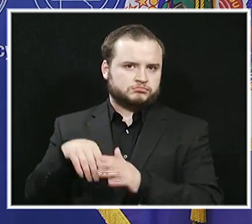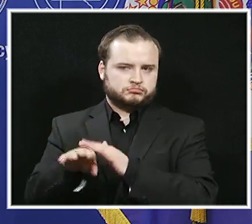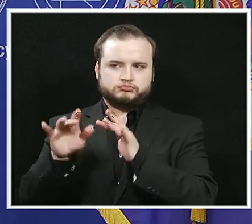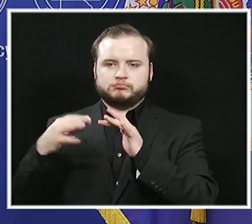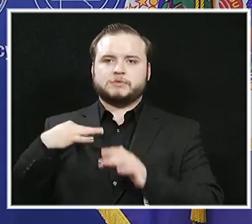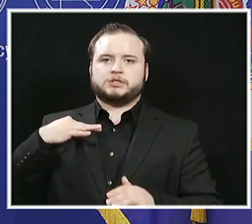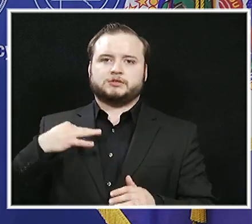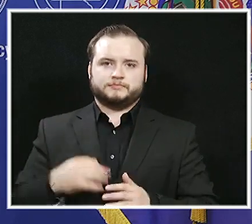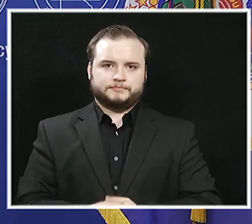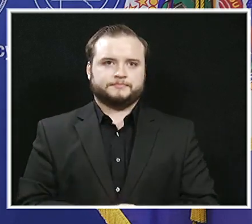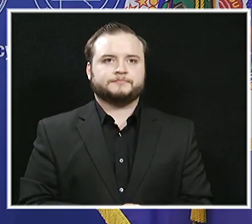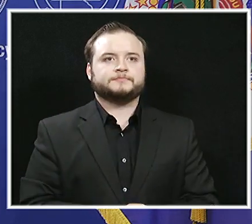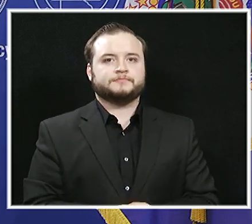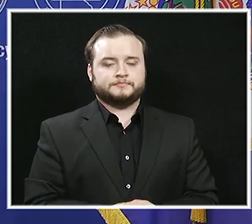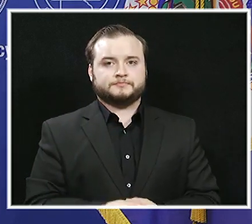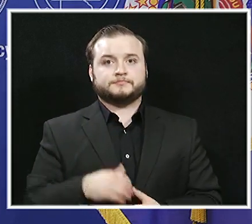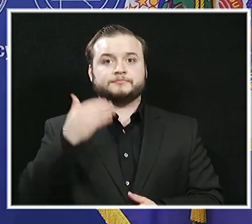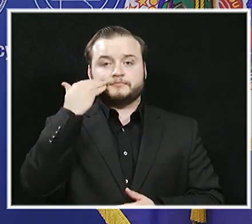continue to please apply at uimn.org.